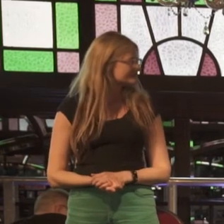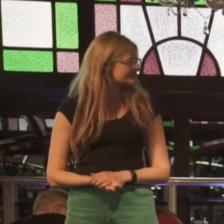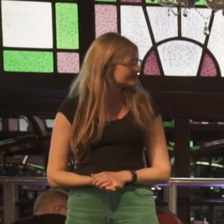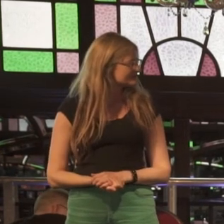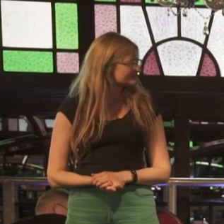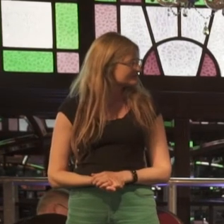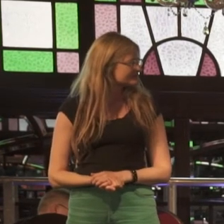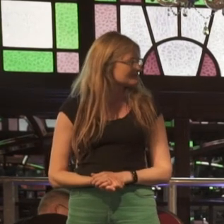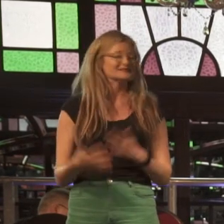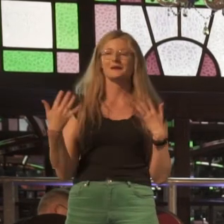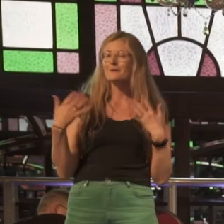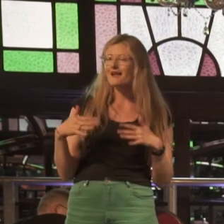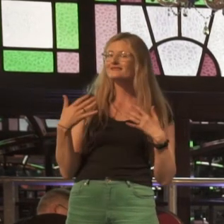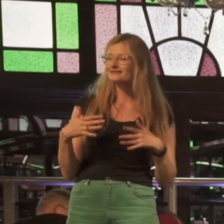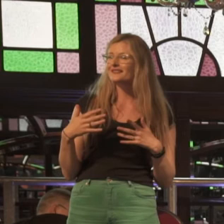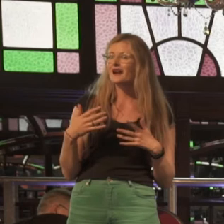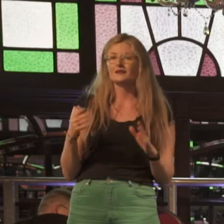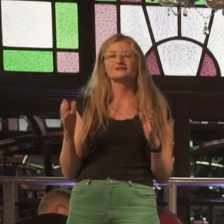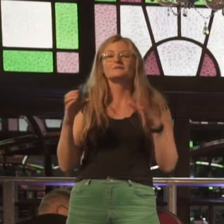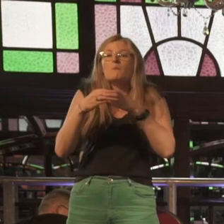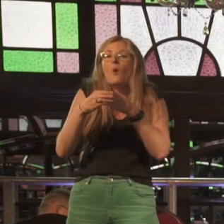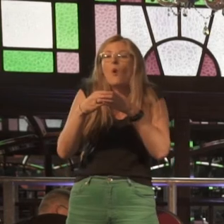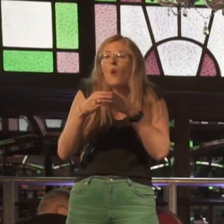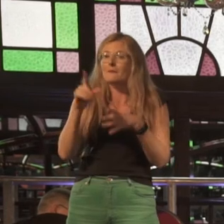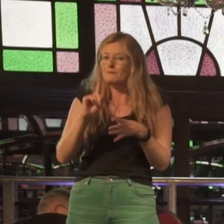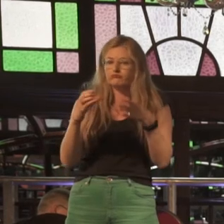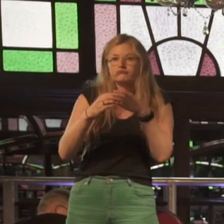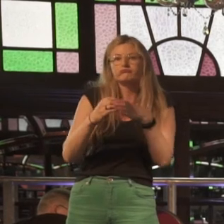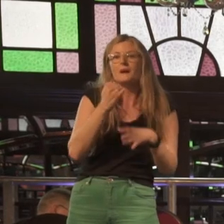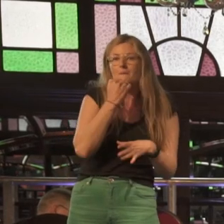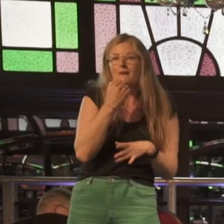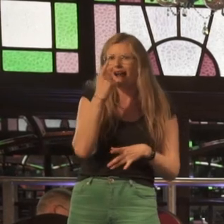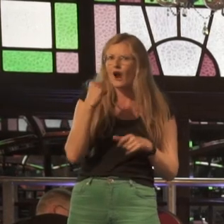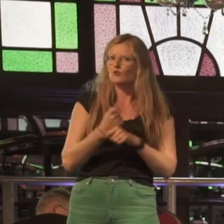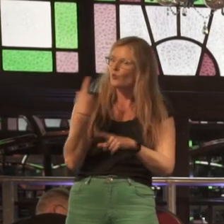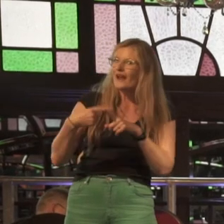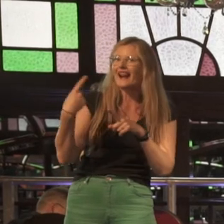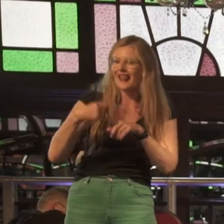It's amazing what a small number of people can do very quickly. Well done to Simon.